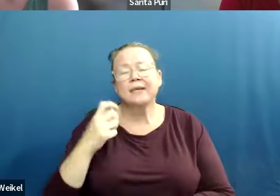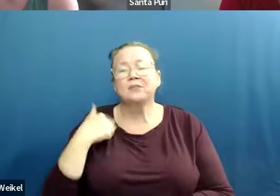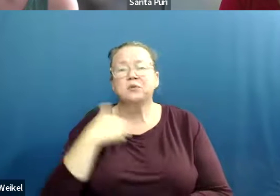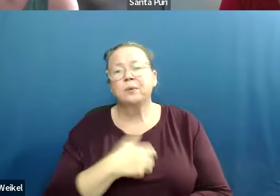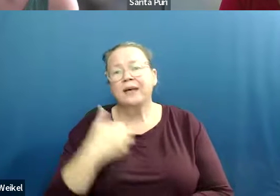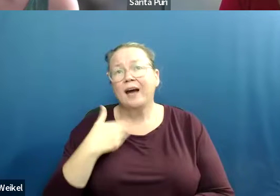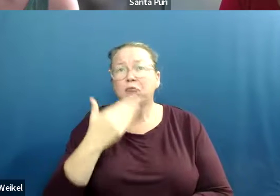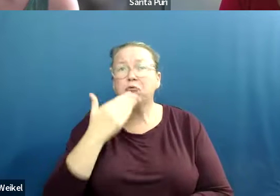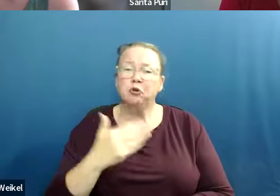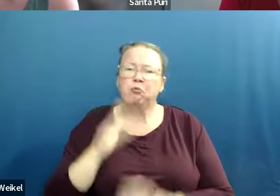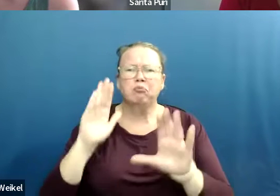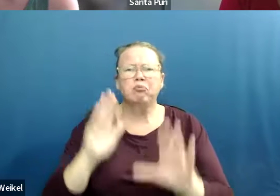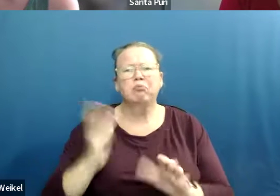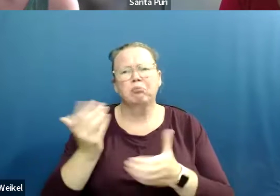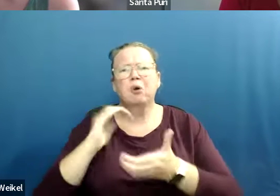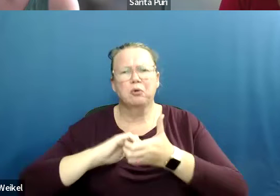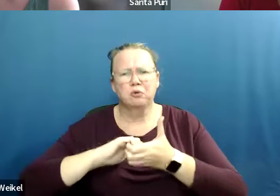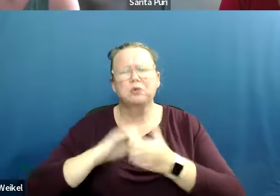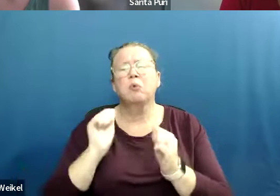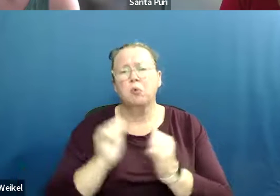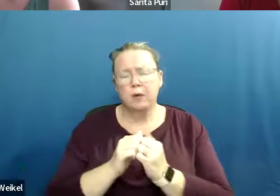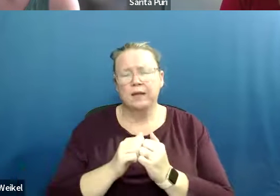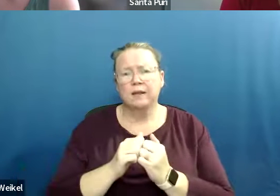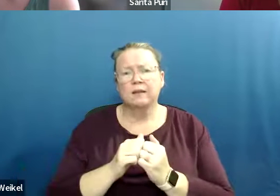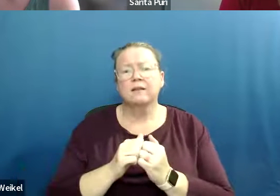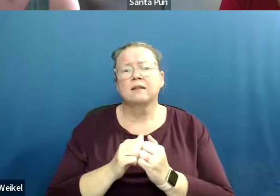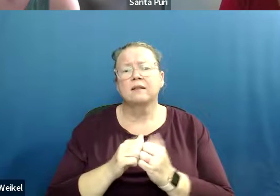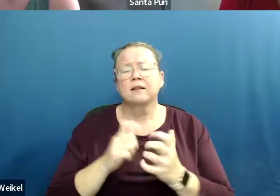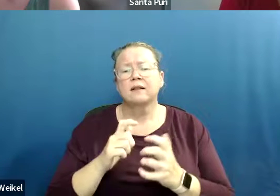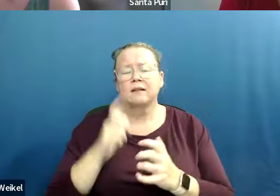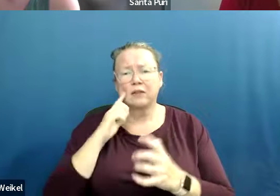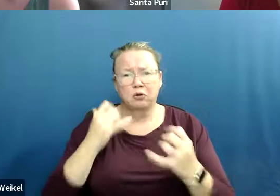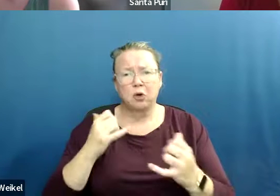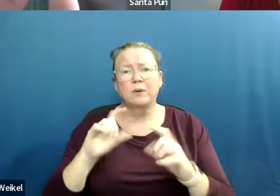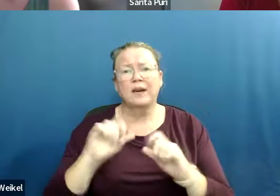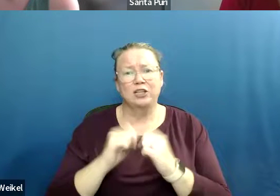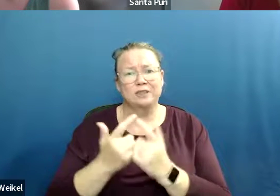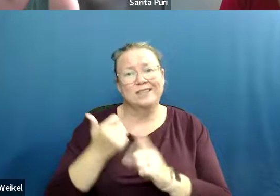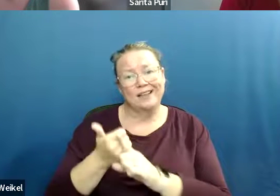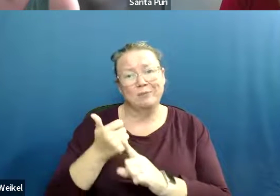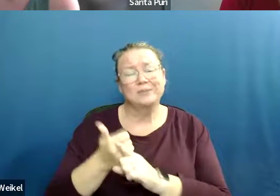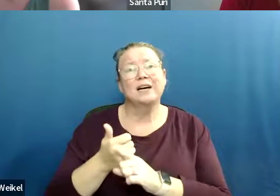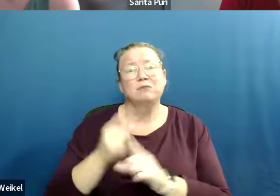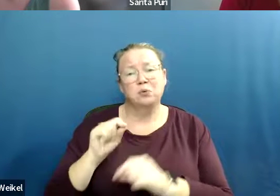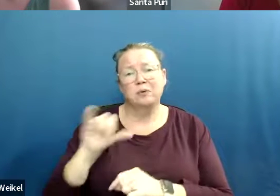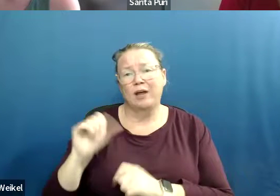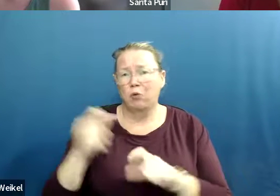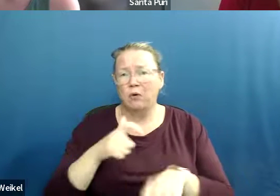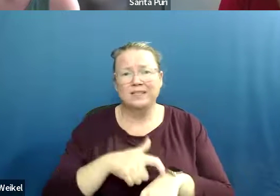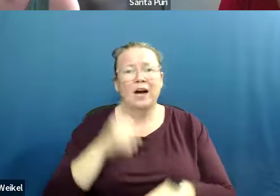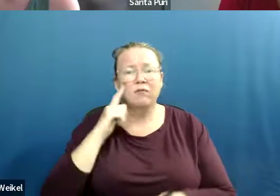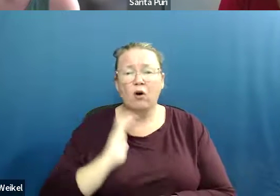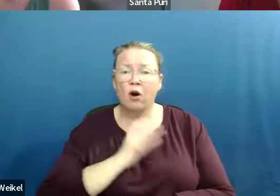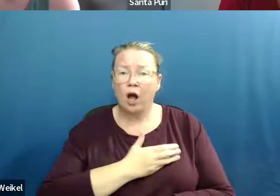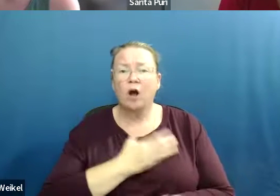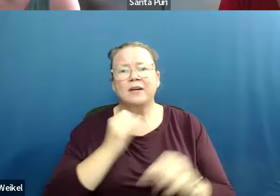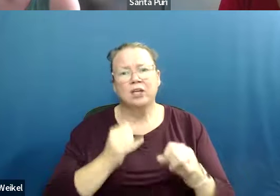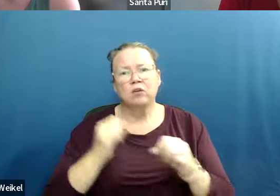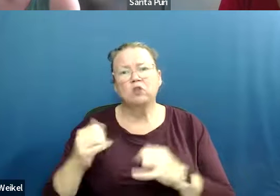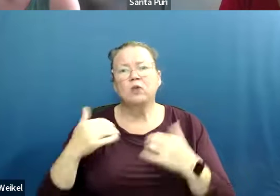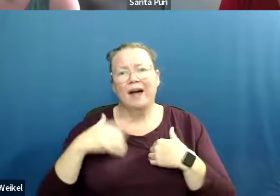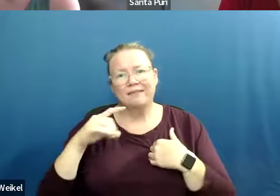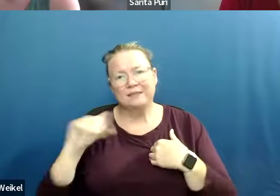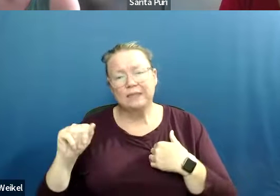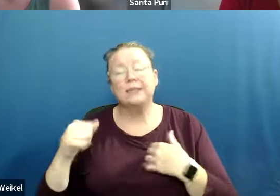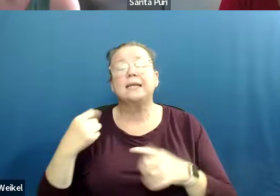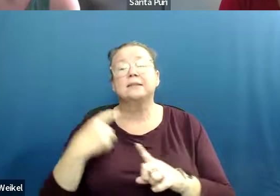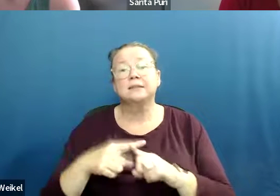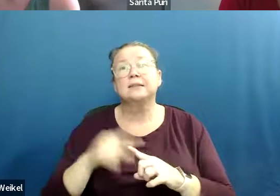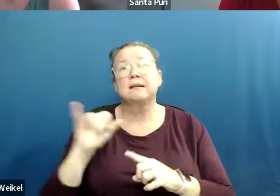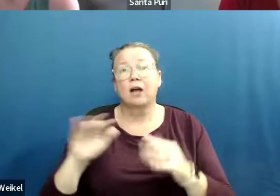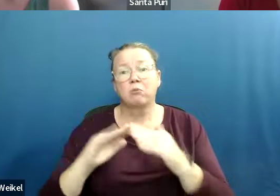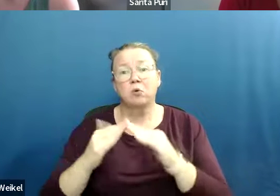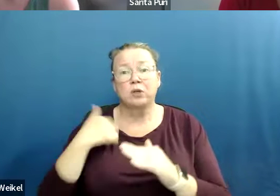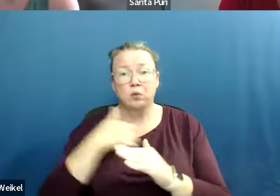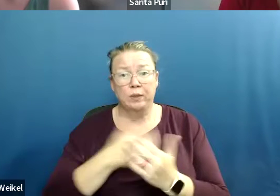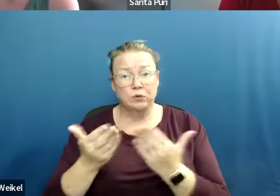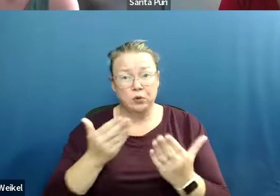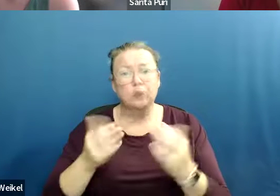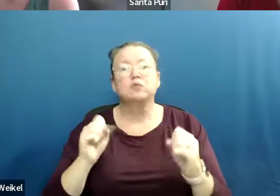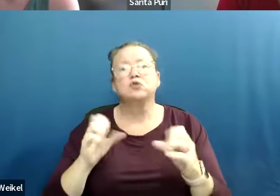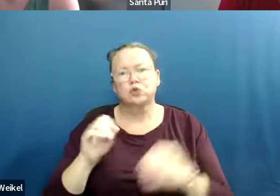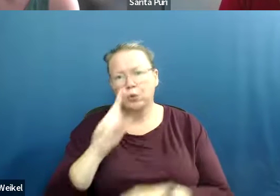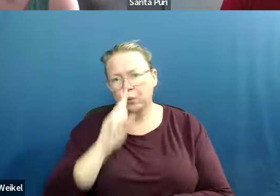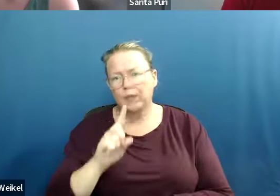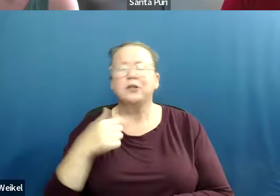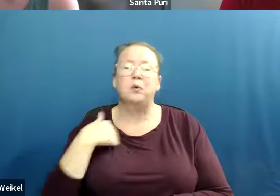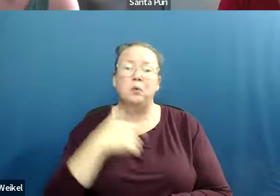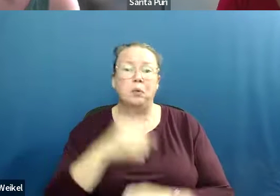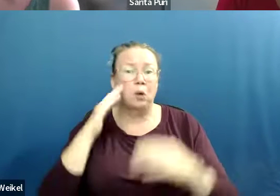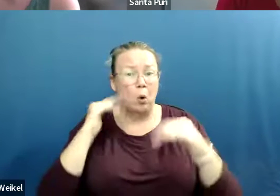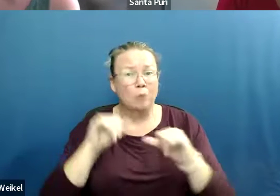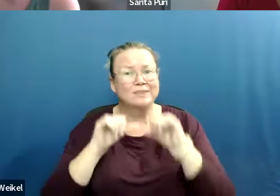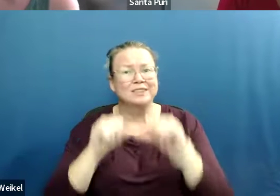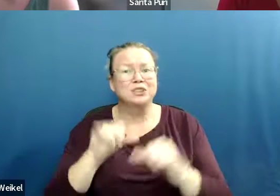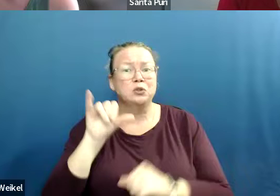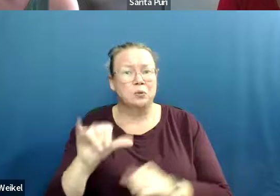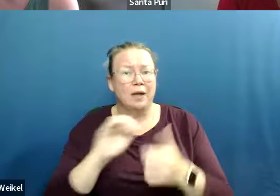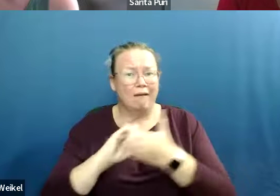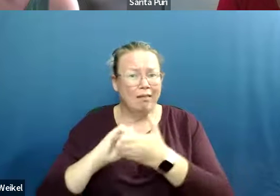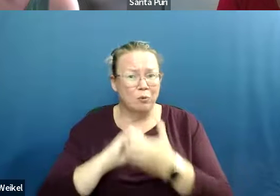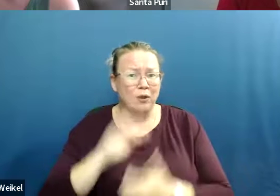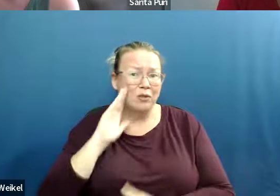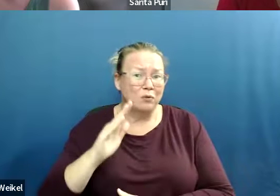Sarita Puri: really great partnership with the government agency, who does that all the time for our individuals with disabilities. I mean that community is sharp. So it is really we are hoping to continue that collaboration in future as well.